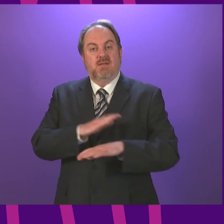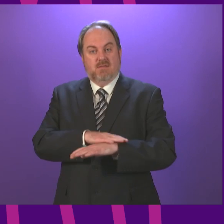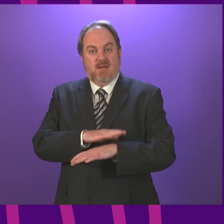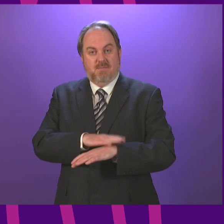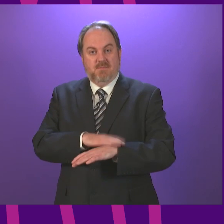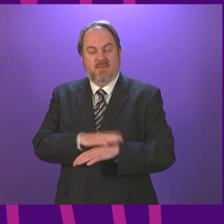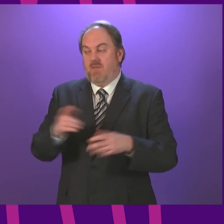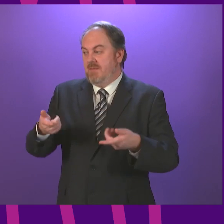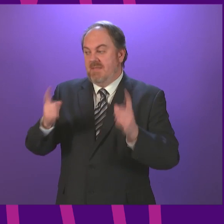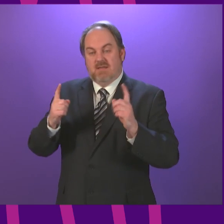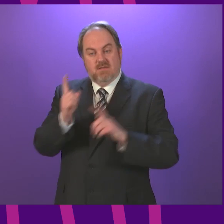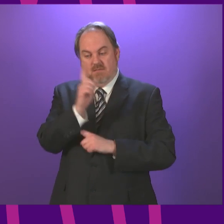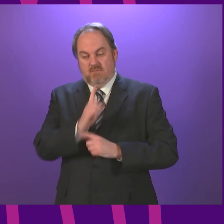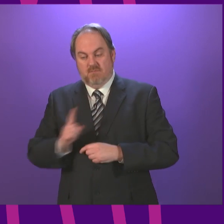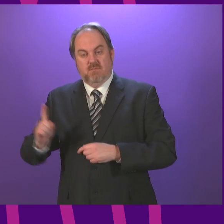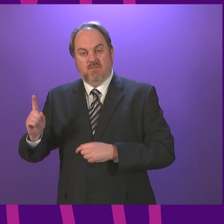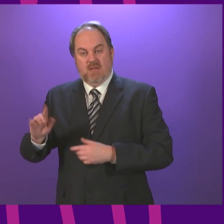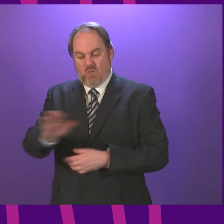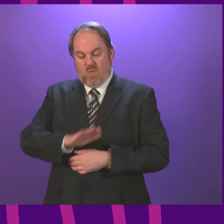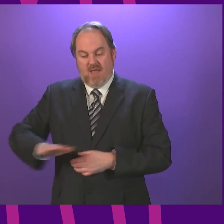ministers to change seats.